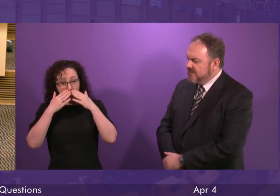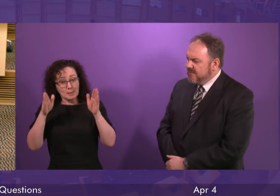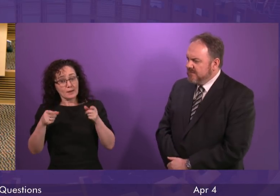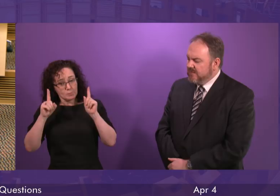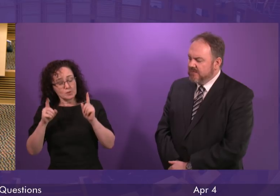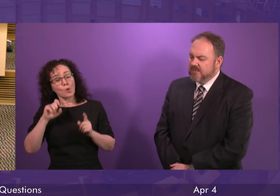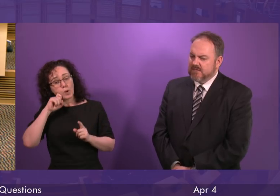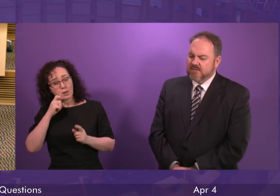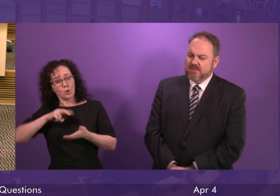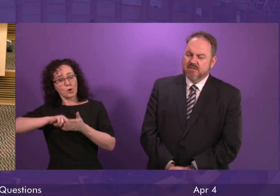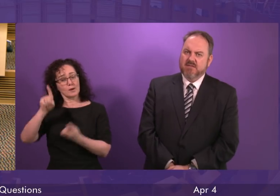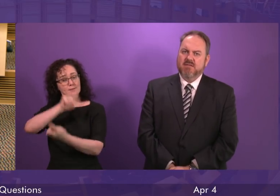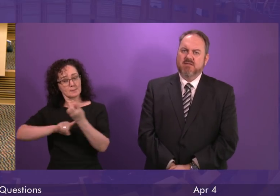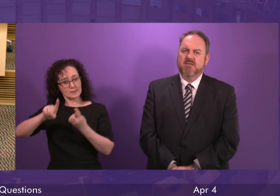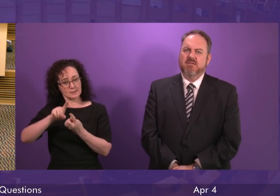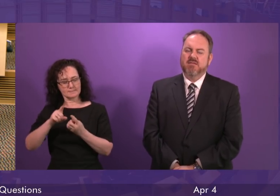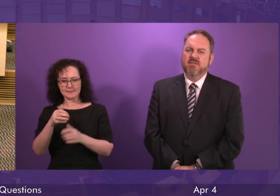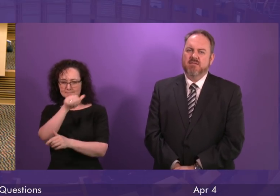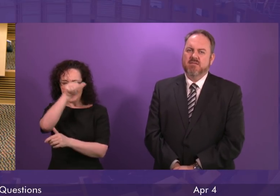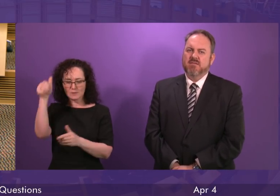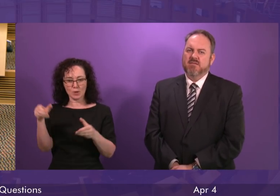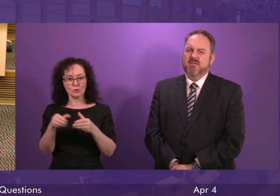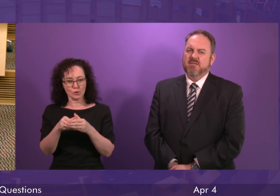Wellbeing will convene an expert group to examine the key drivers of drug deaths and